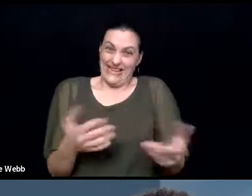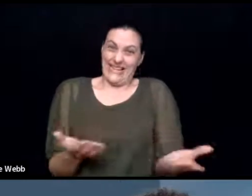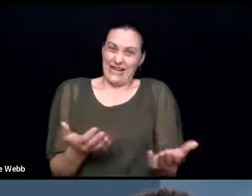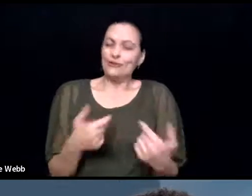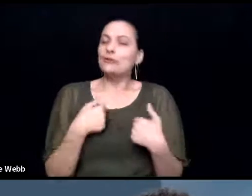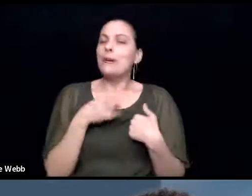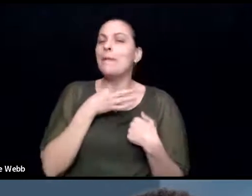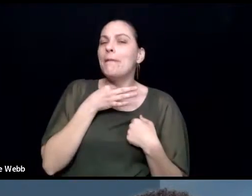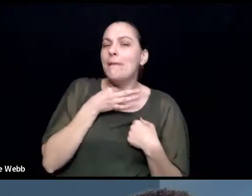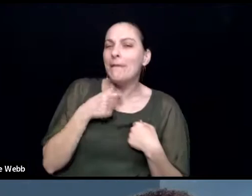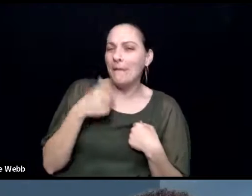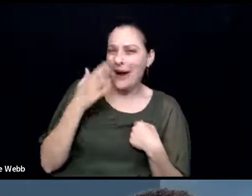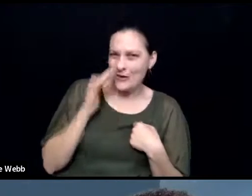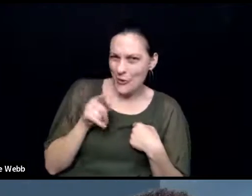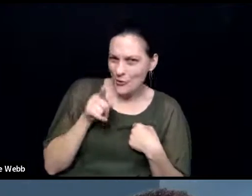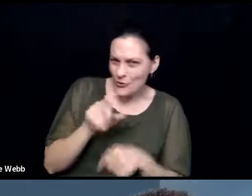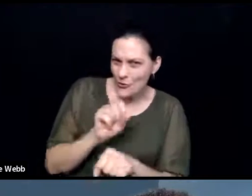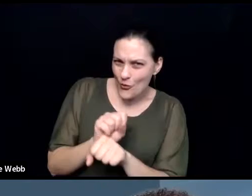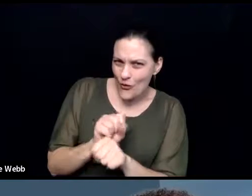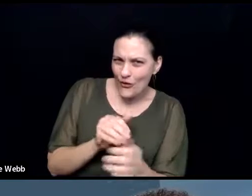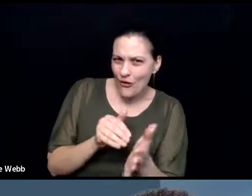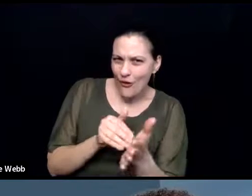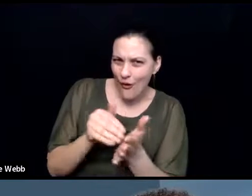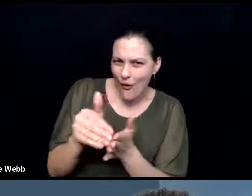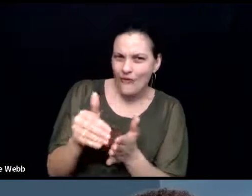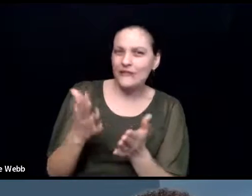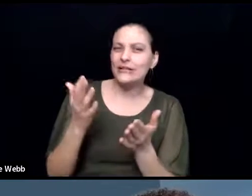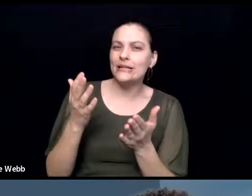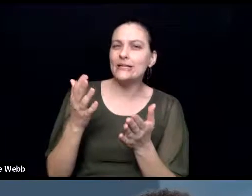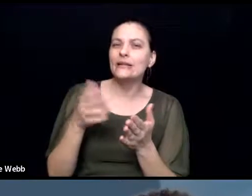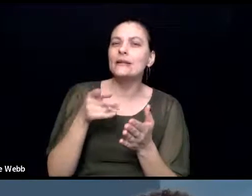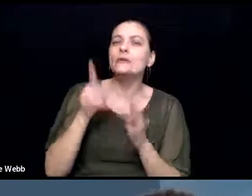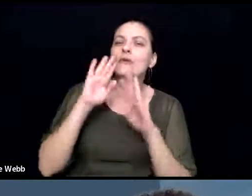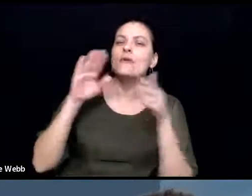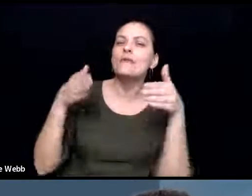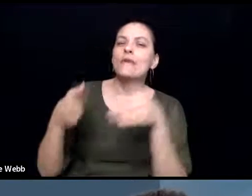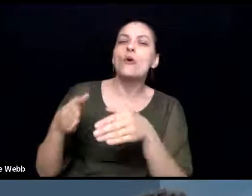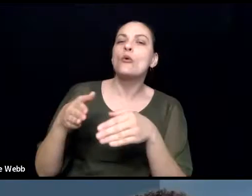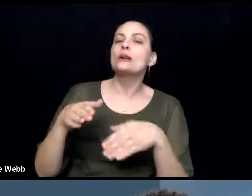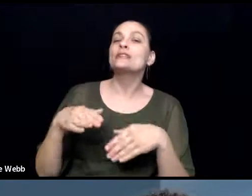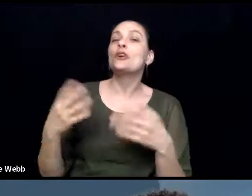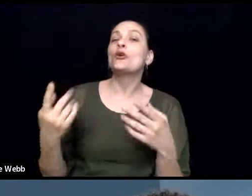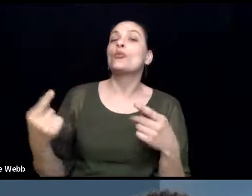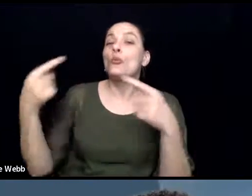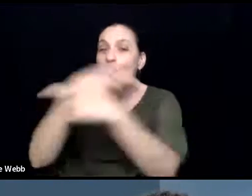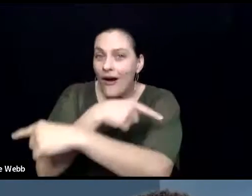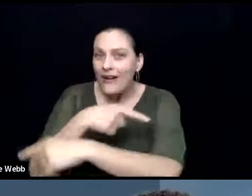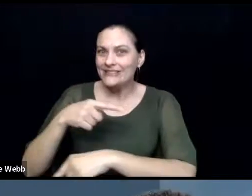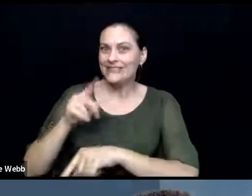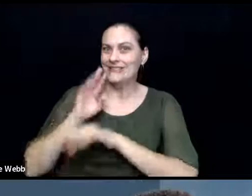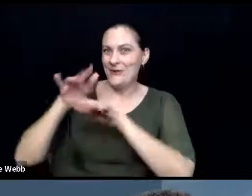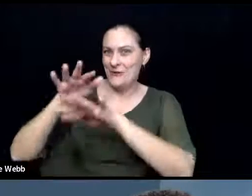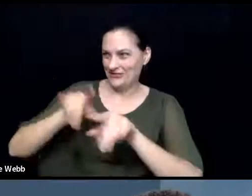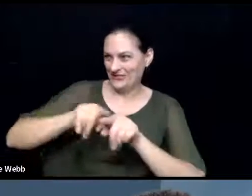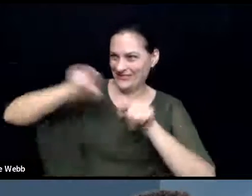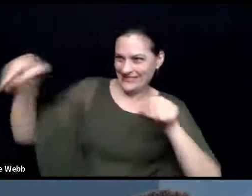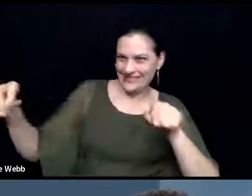working a lot on transatlantic issues of race and I wonder if you can talk about some things